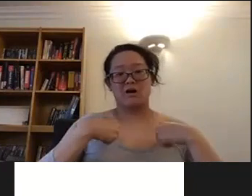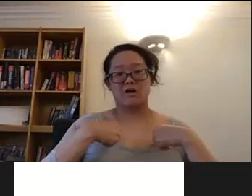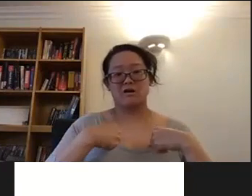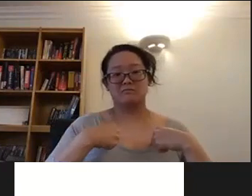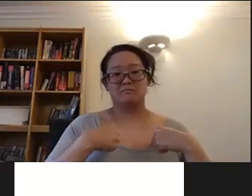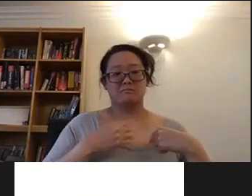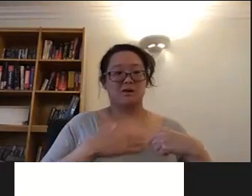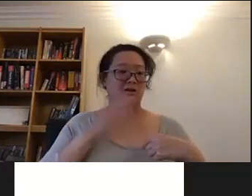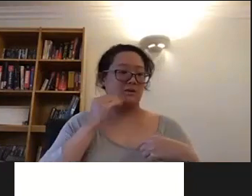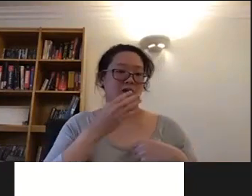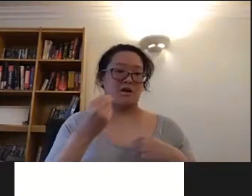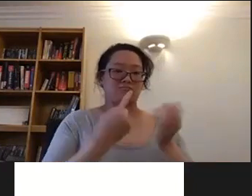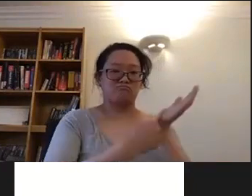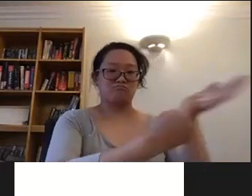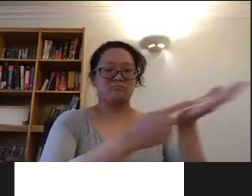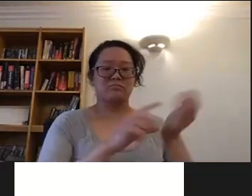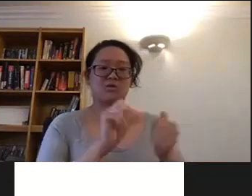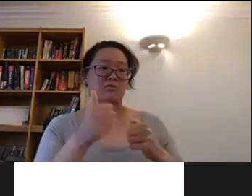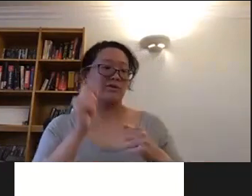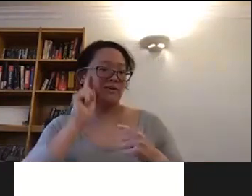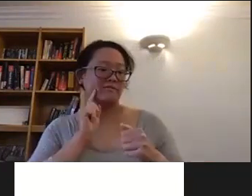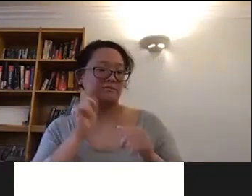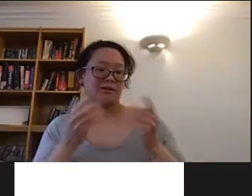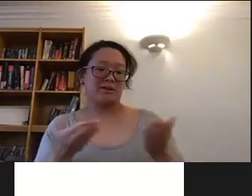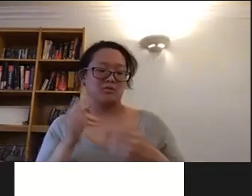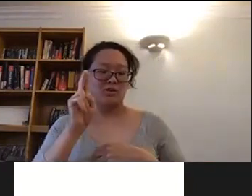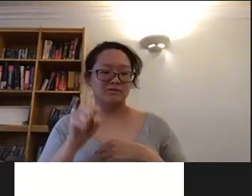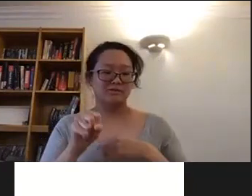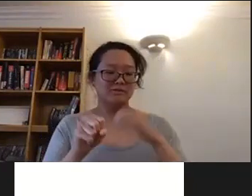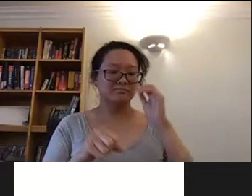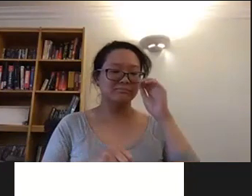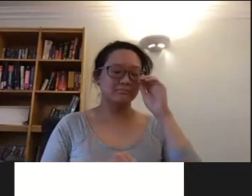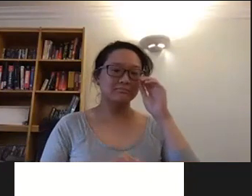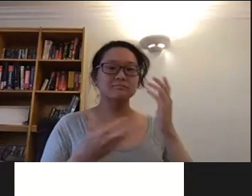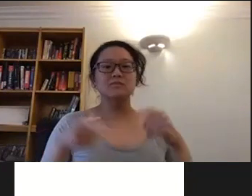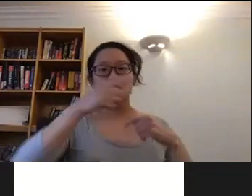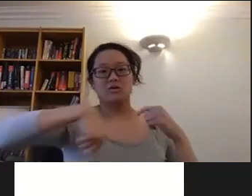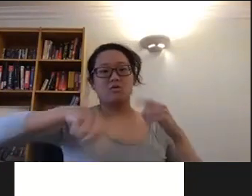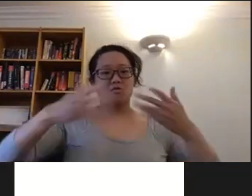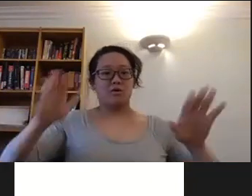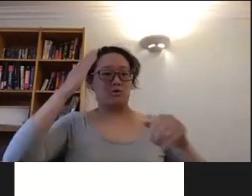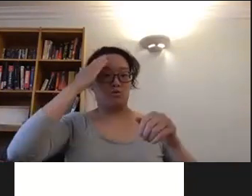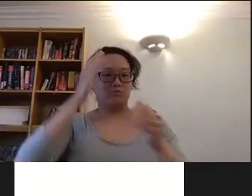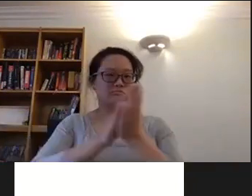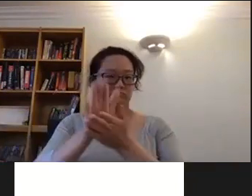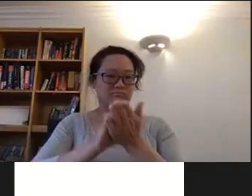For example, my experience of discussing with other Deaf people here in the US, you